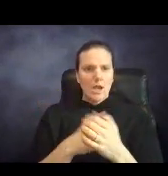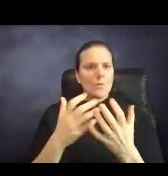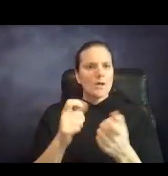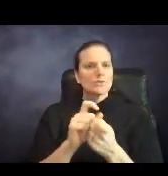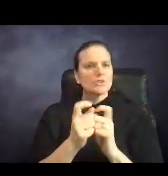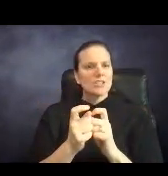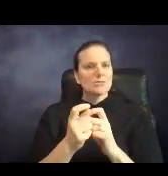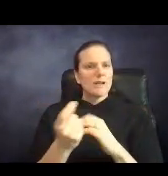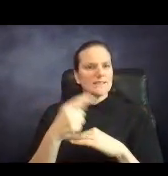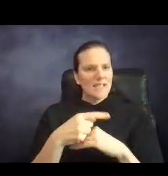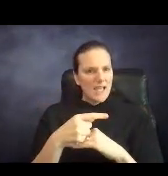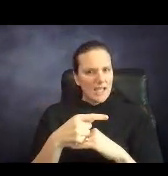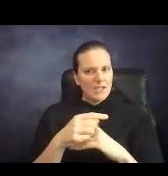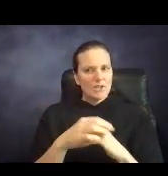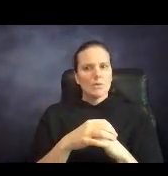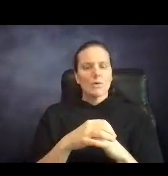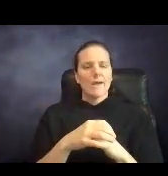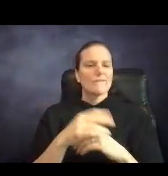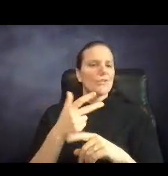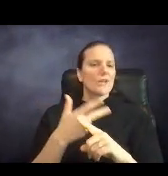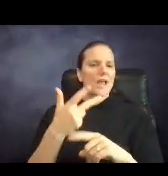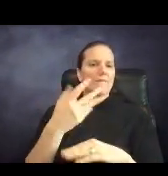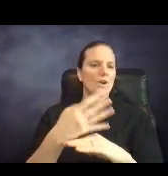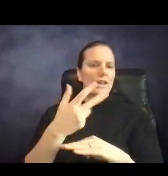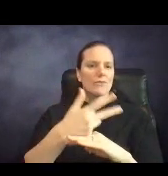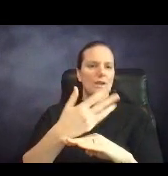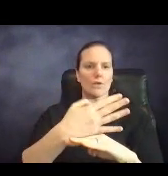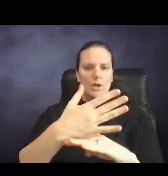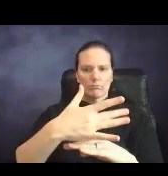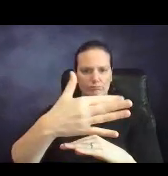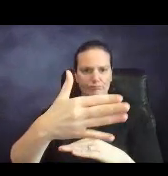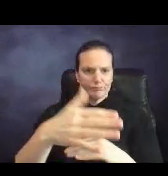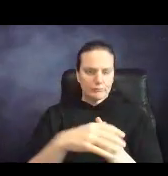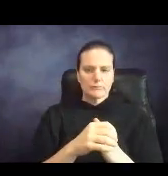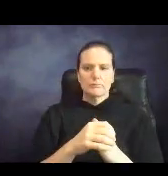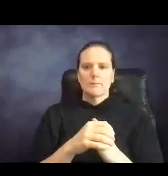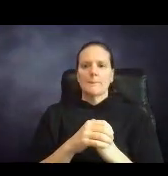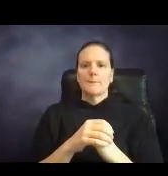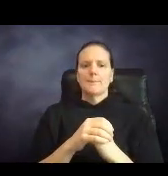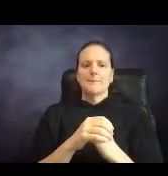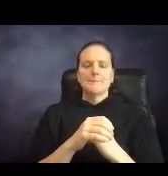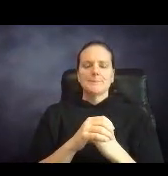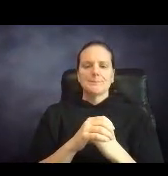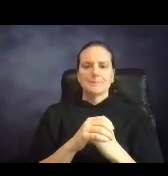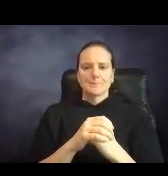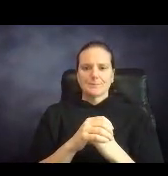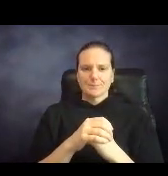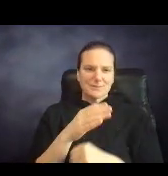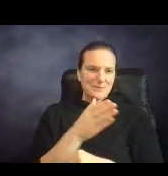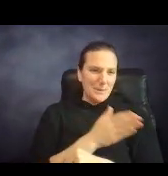or at least by every three or four days. And so the patches, the gels,